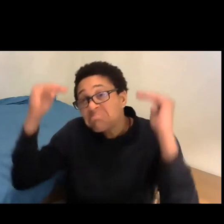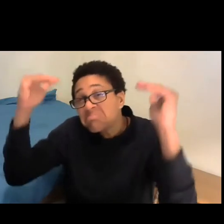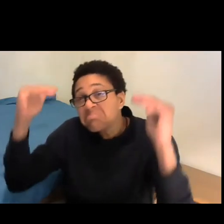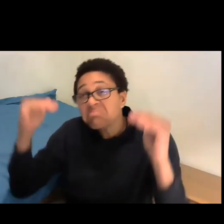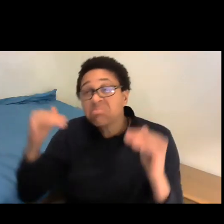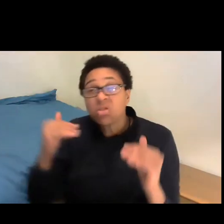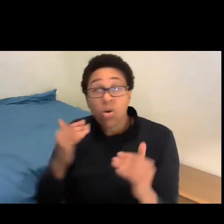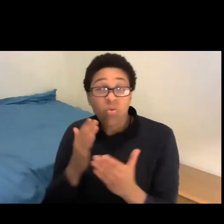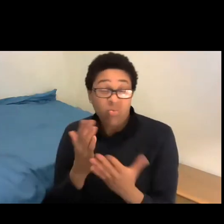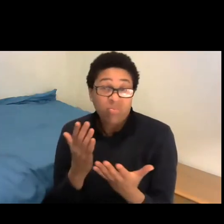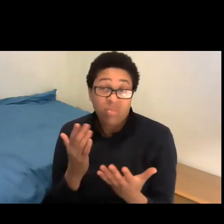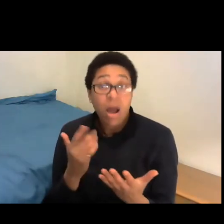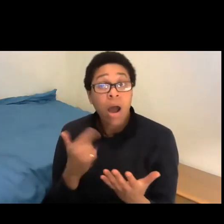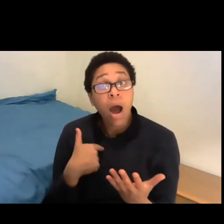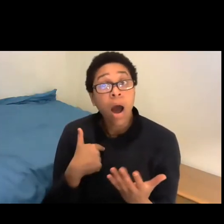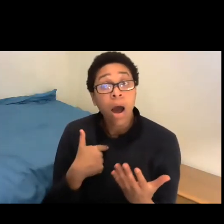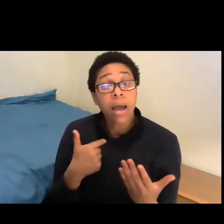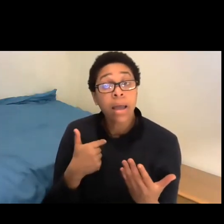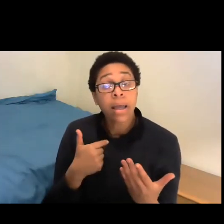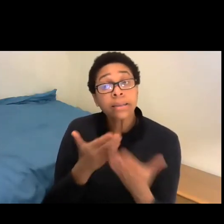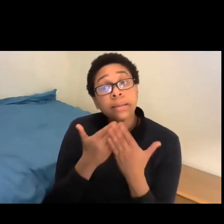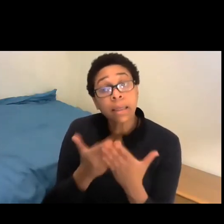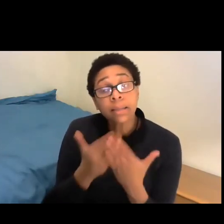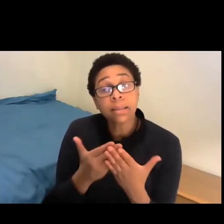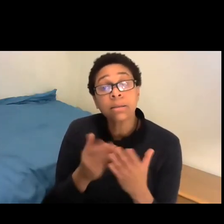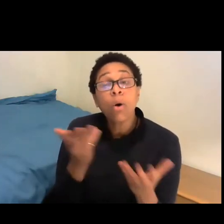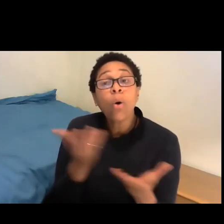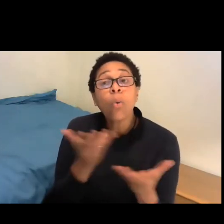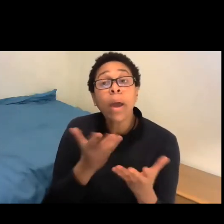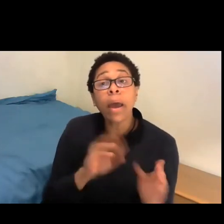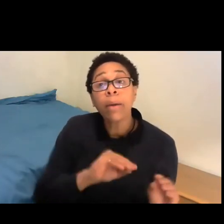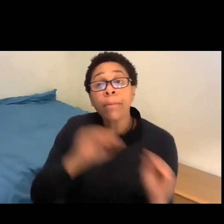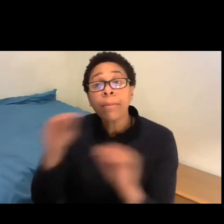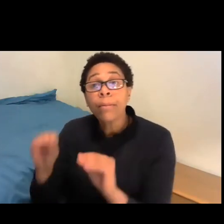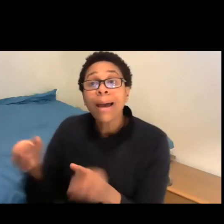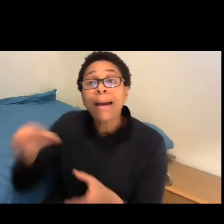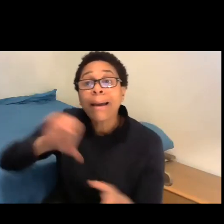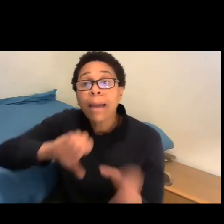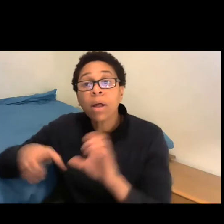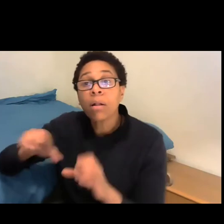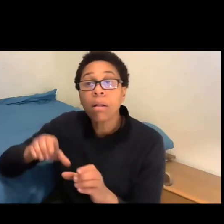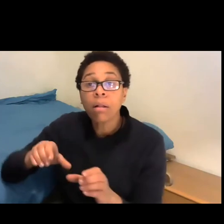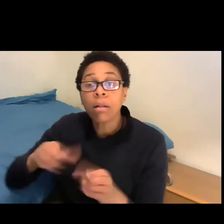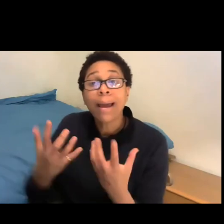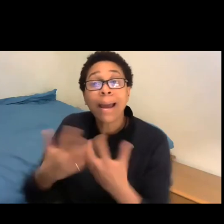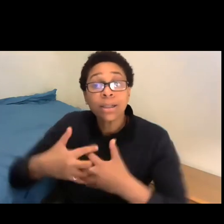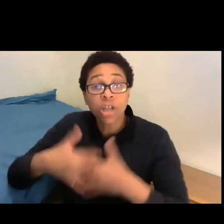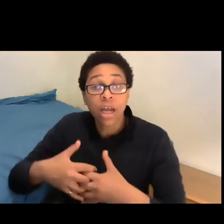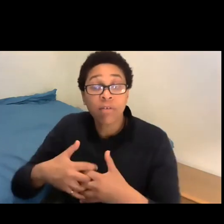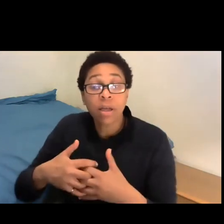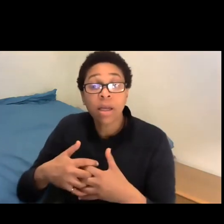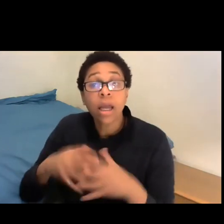a scholarship to study chemical engineering in Australia from an oil company in Malaysia. But when I was a student in